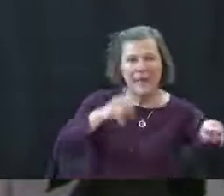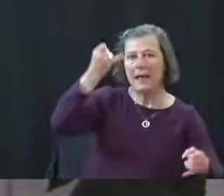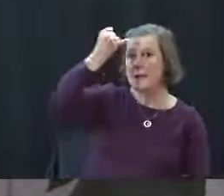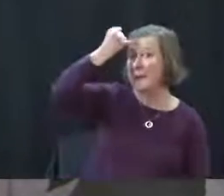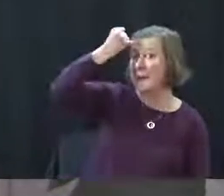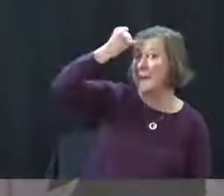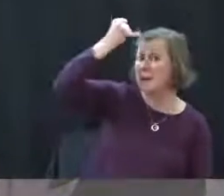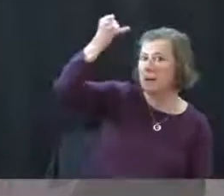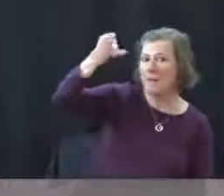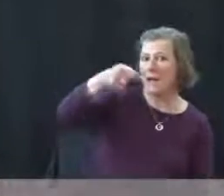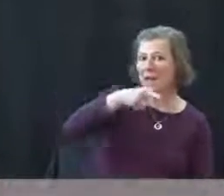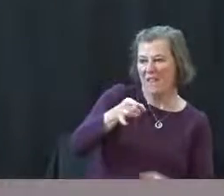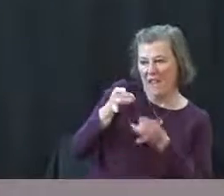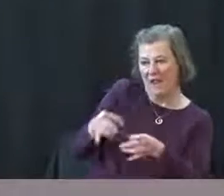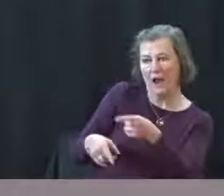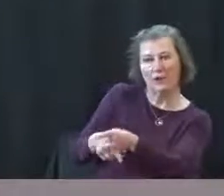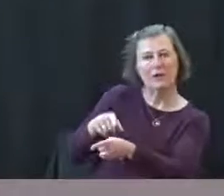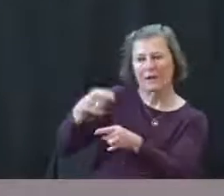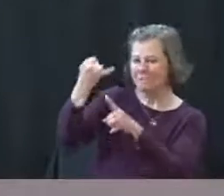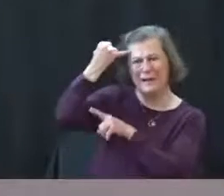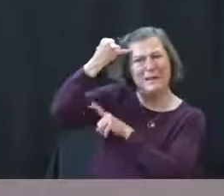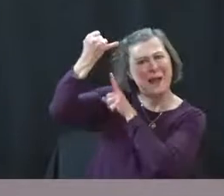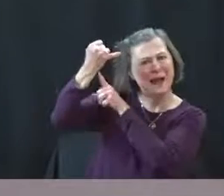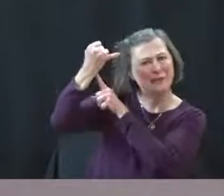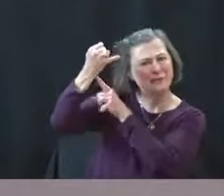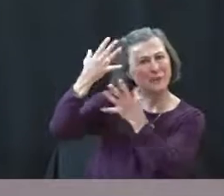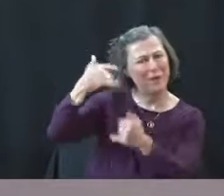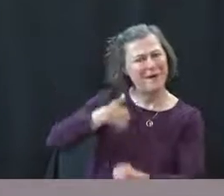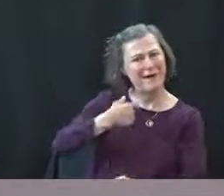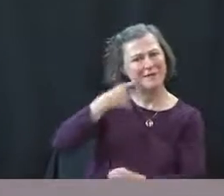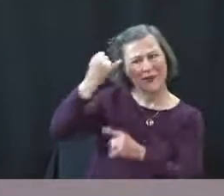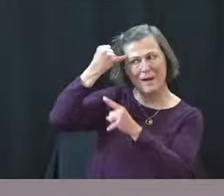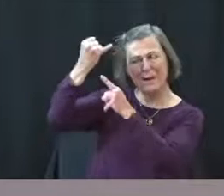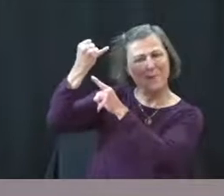And I say they imagined that they hated her